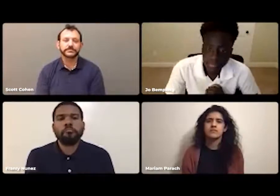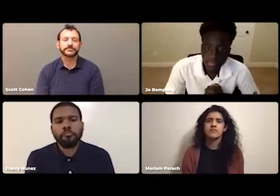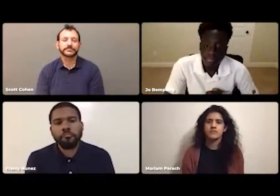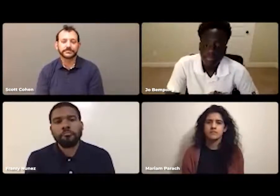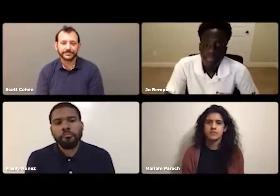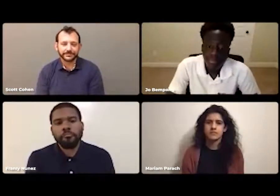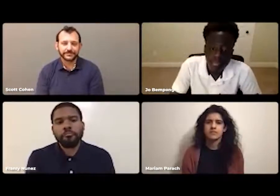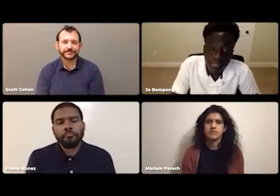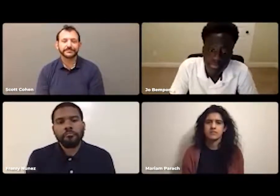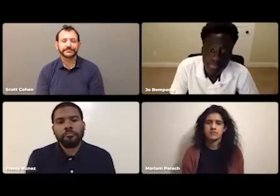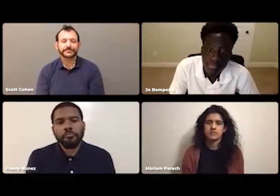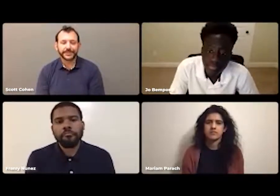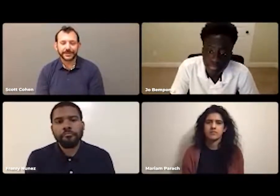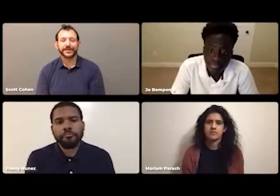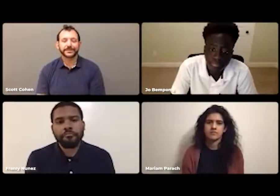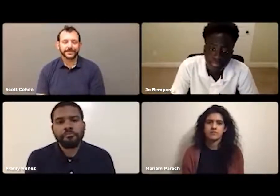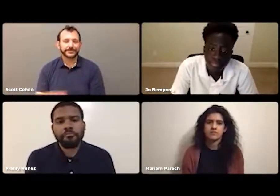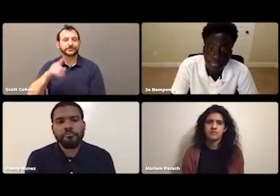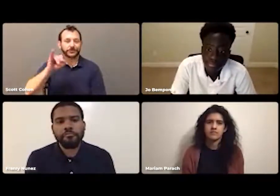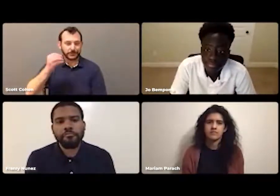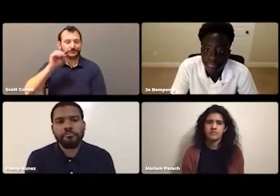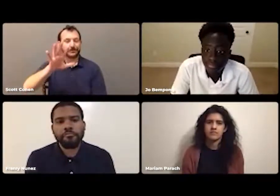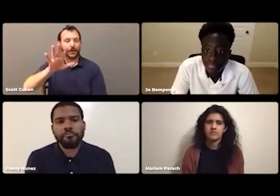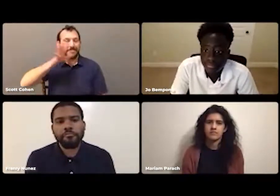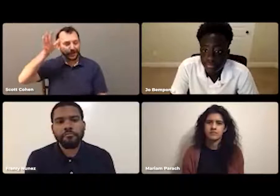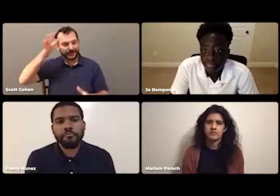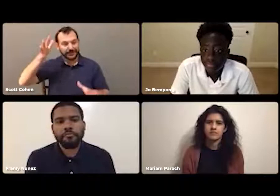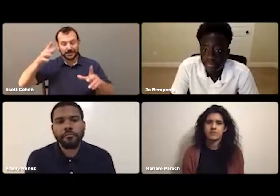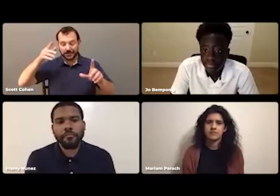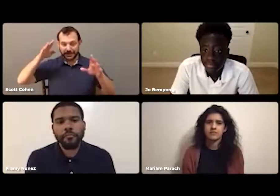They pushed us hard and really rooted for our success.